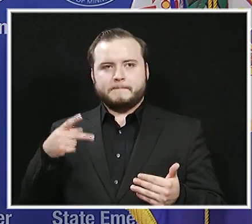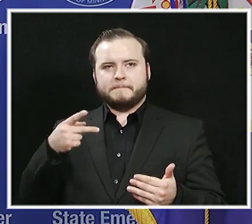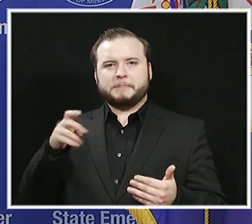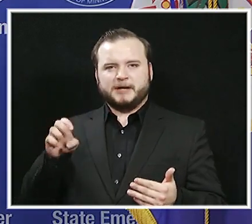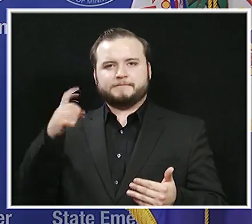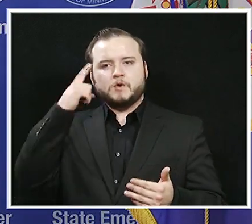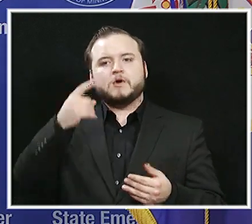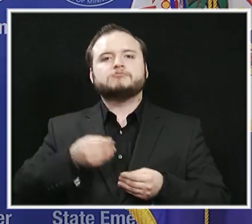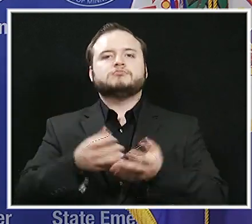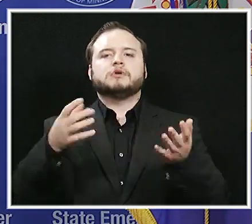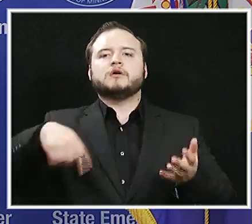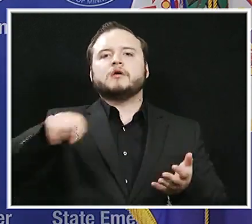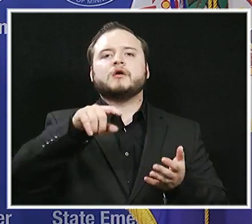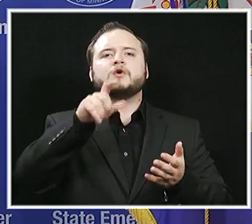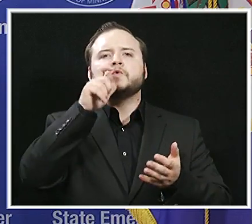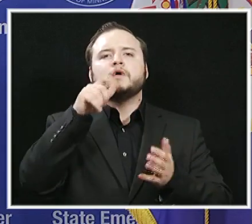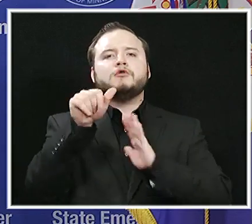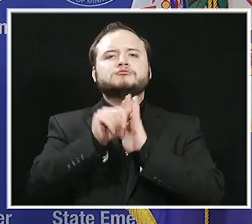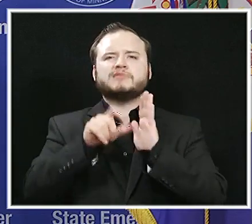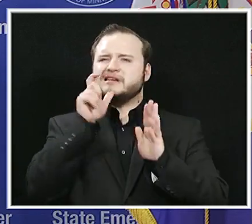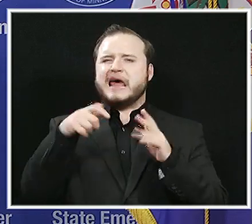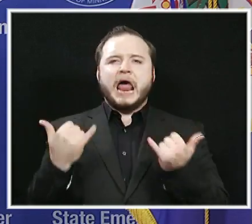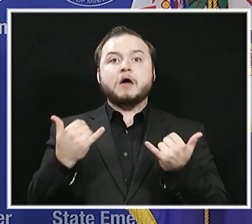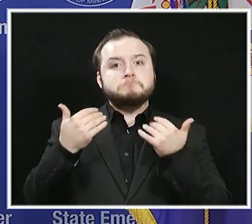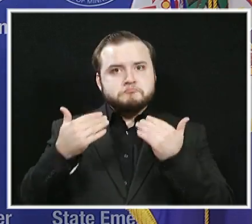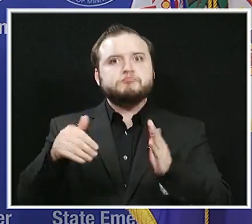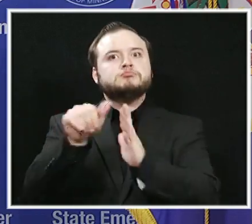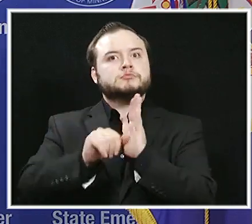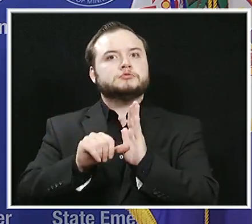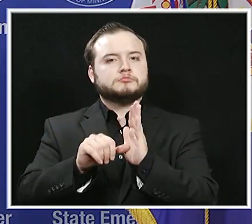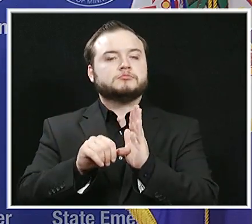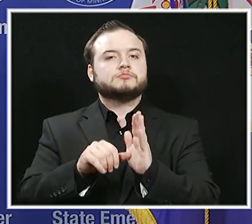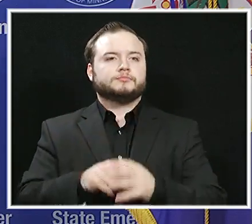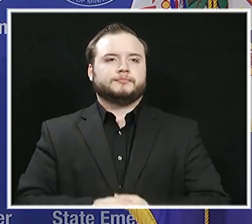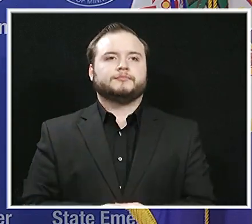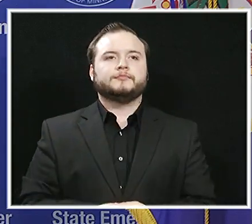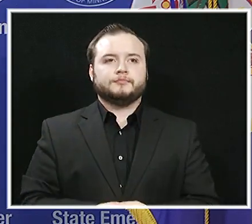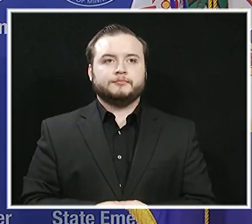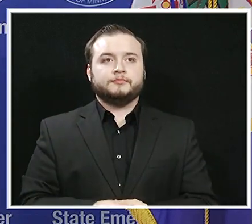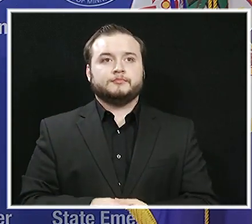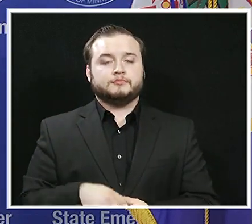enough to believe that we can use some of that now for those types of surgeries, those are smart things and